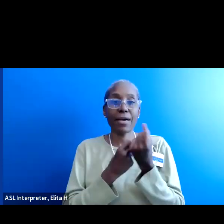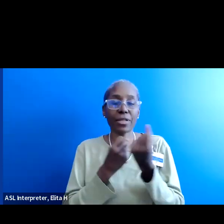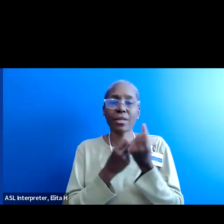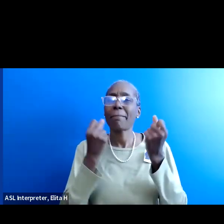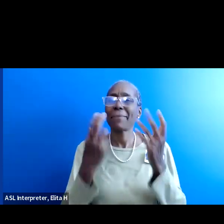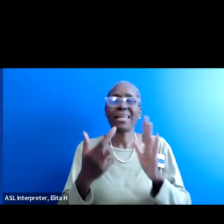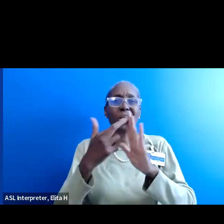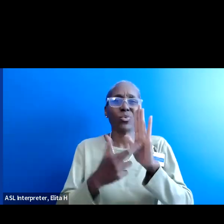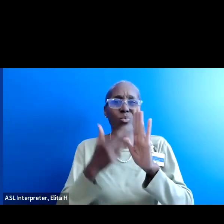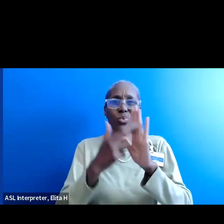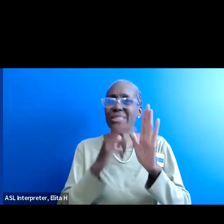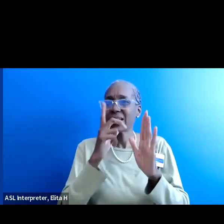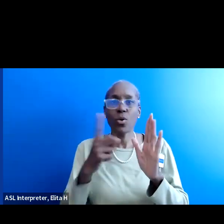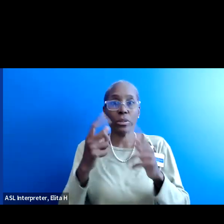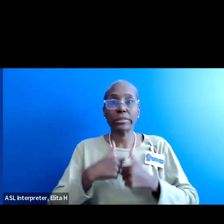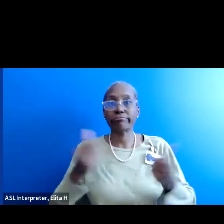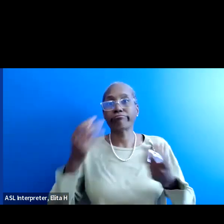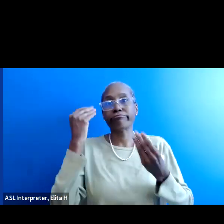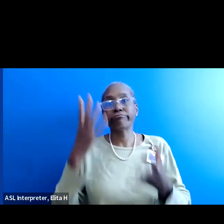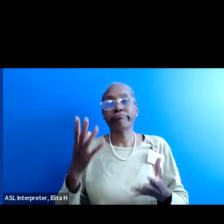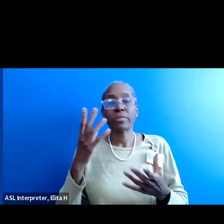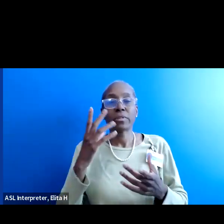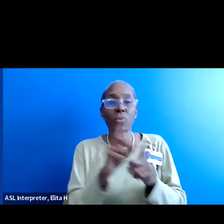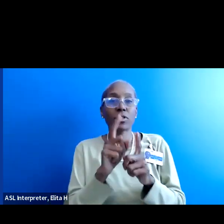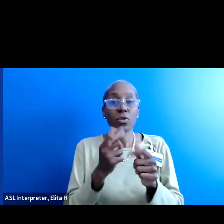for not just disclosure of resident information, but avoiding conflicts